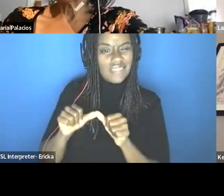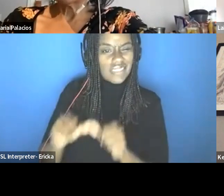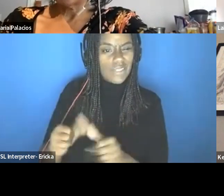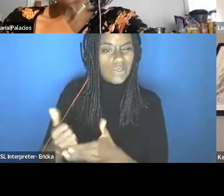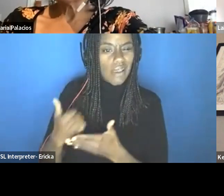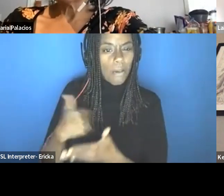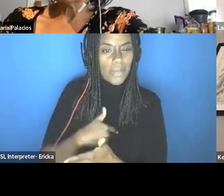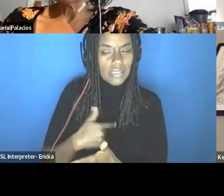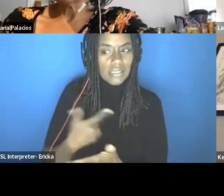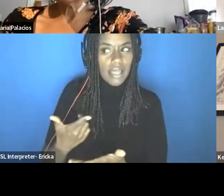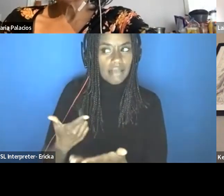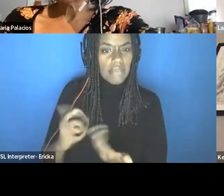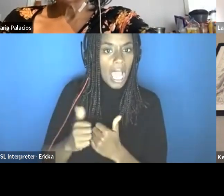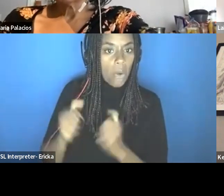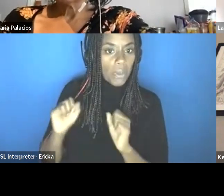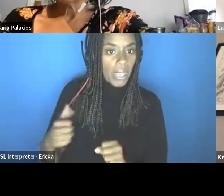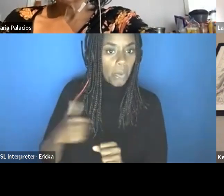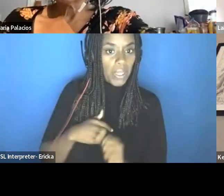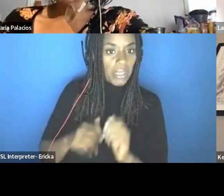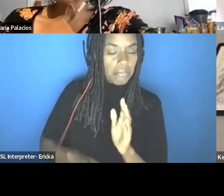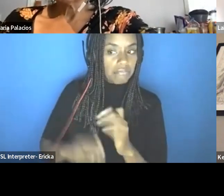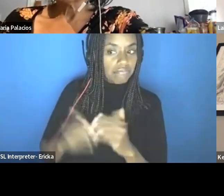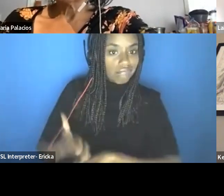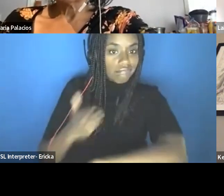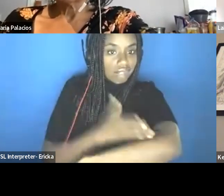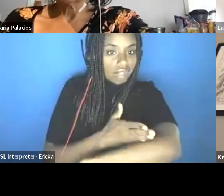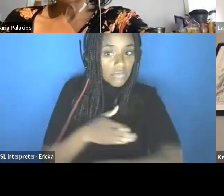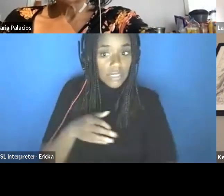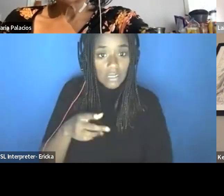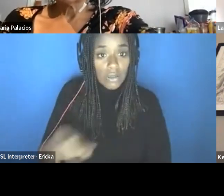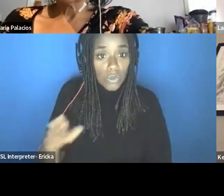I do have, I am dropping in a a survey into the chat. This just continues to help us to know how we can continue to improve.